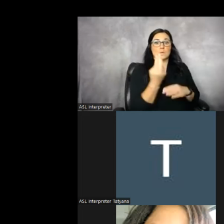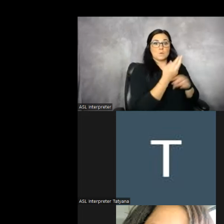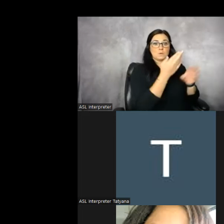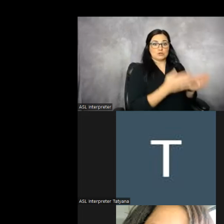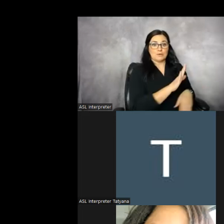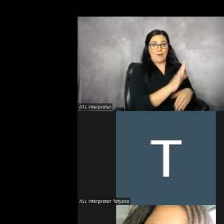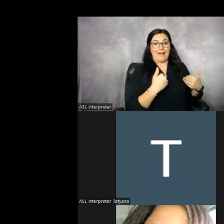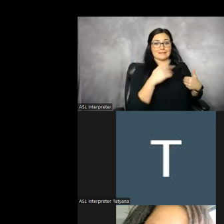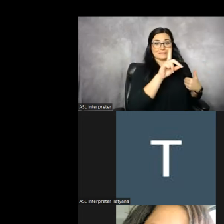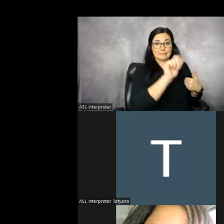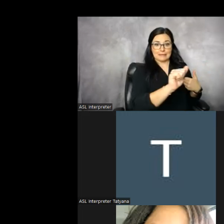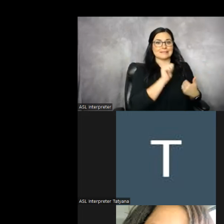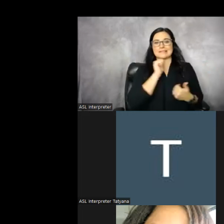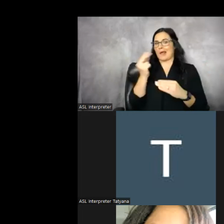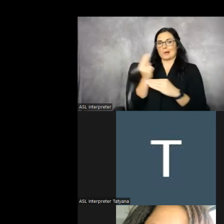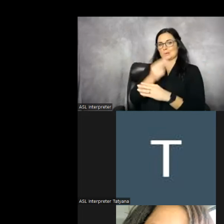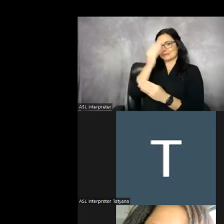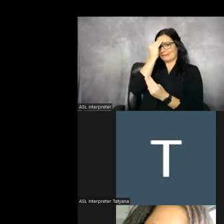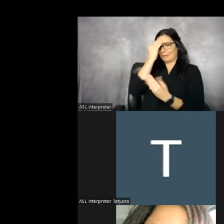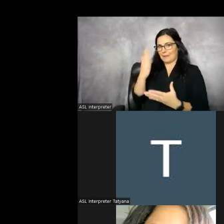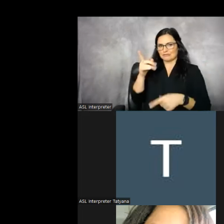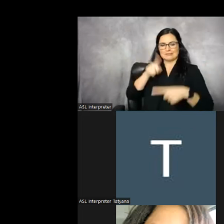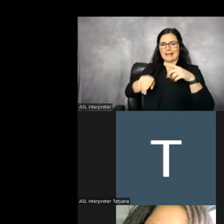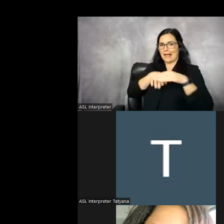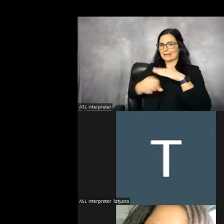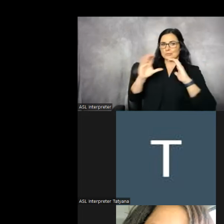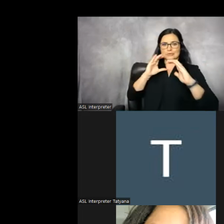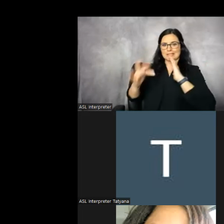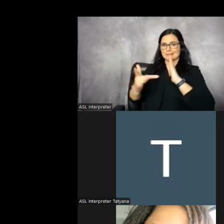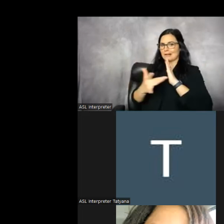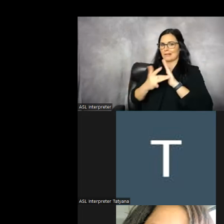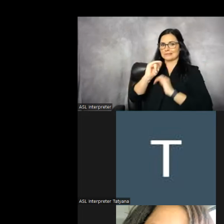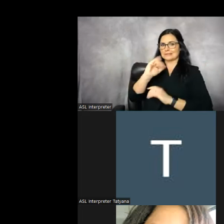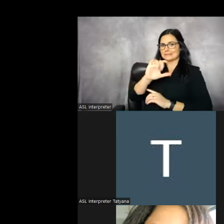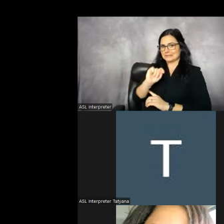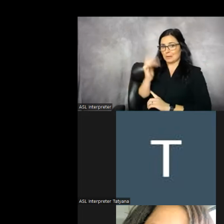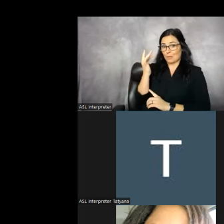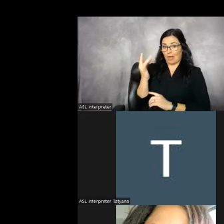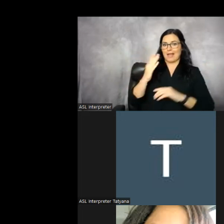to use information and communication technologies due to accessibility barriers are able